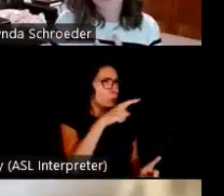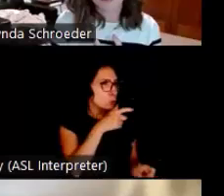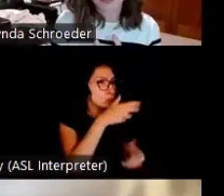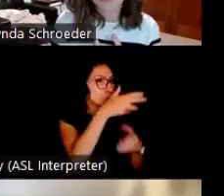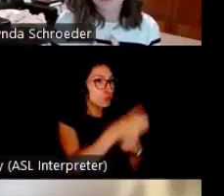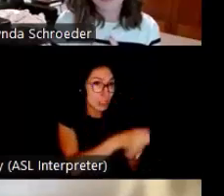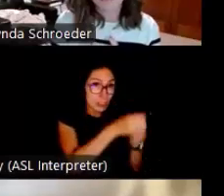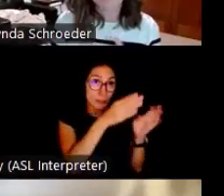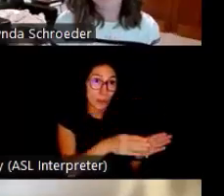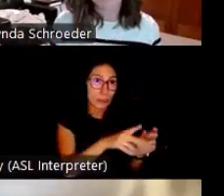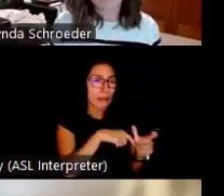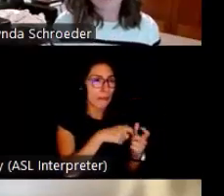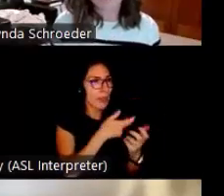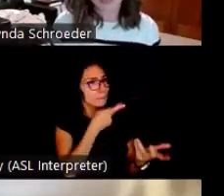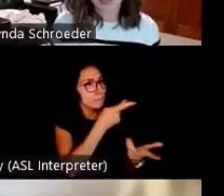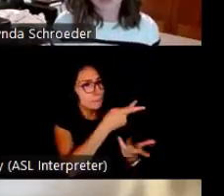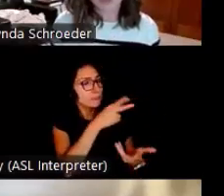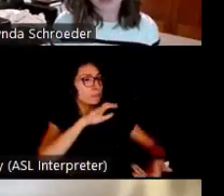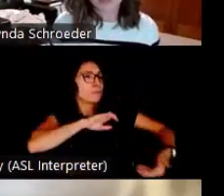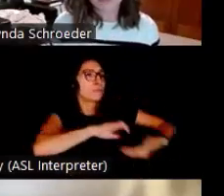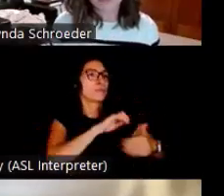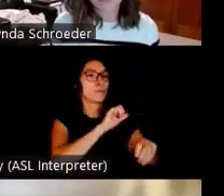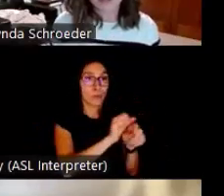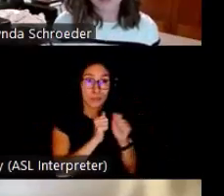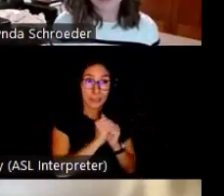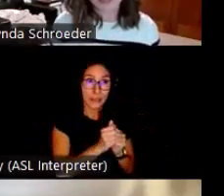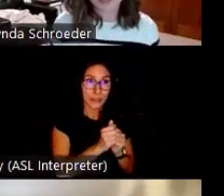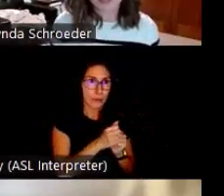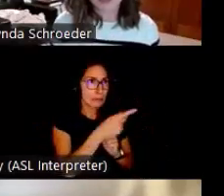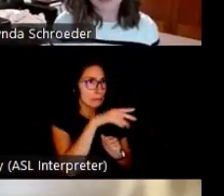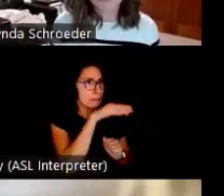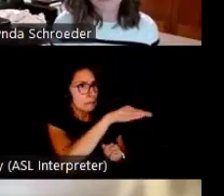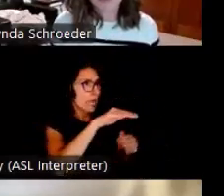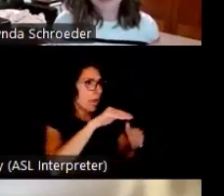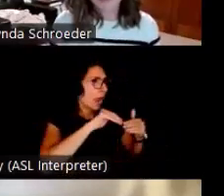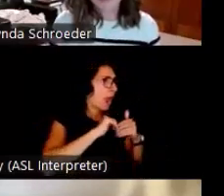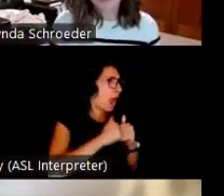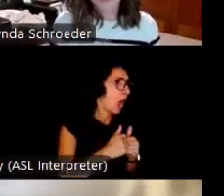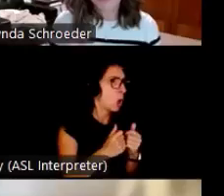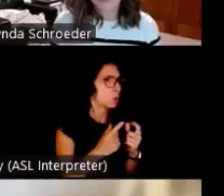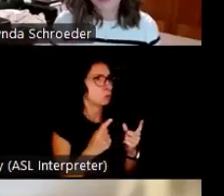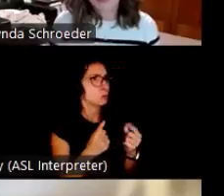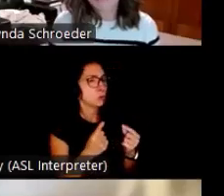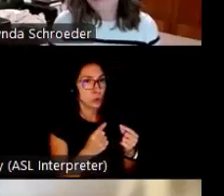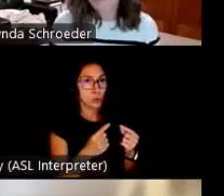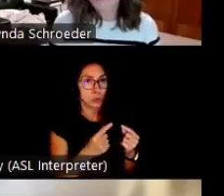and asking them, how do we do this? Who do we talk to? One other recommendation that we've